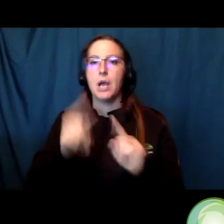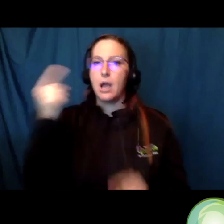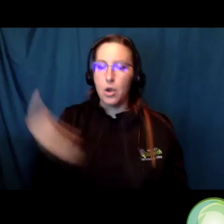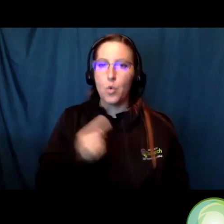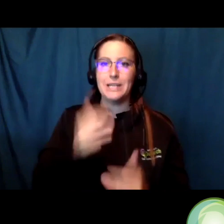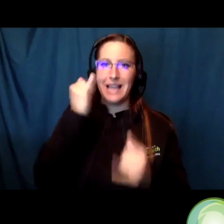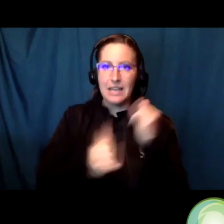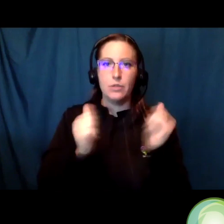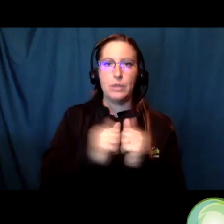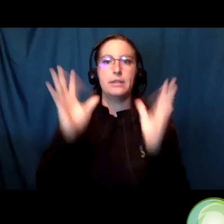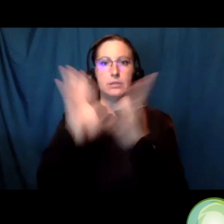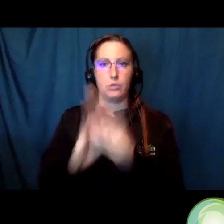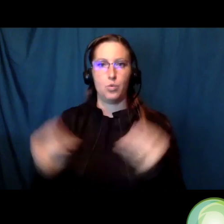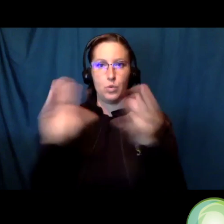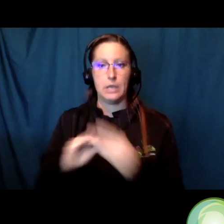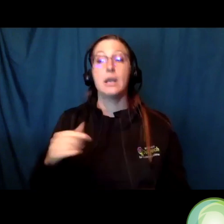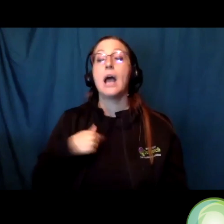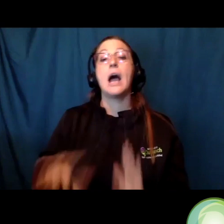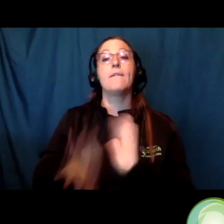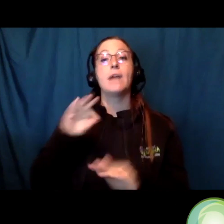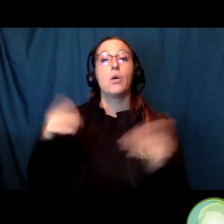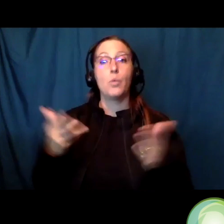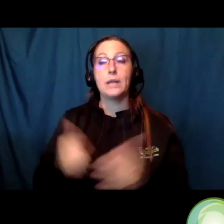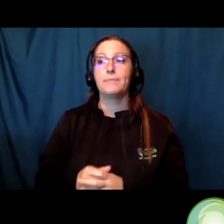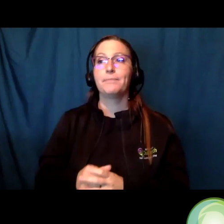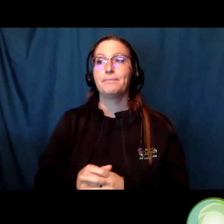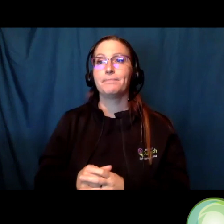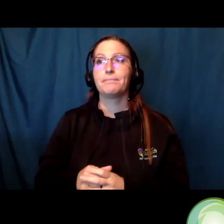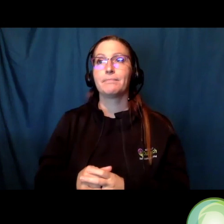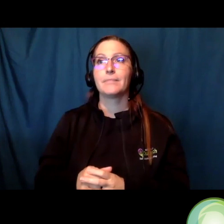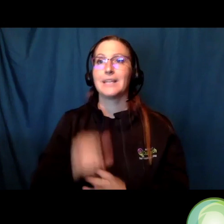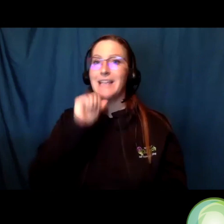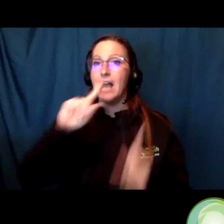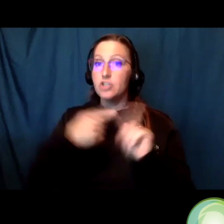a story and I found that not just listening to a story being read